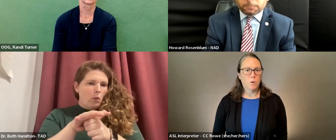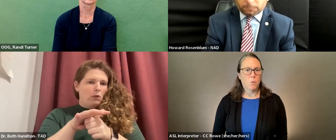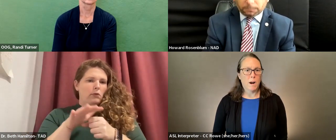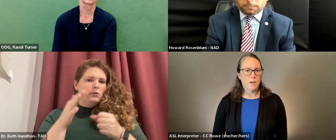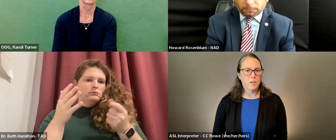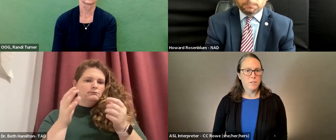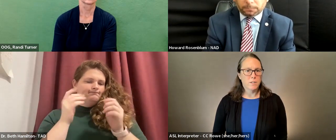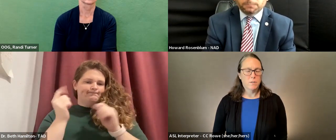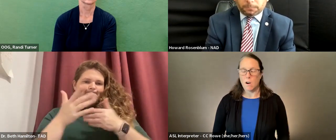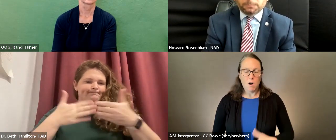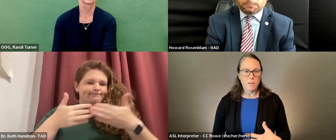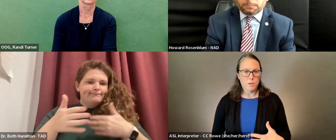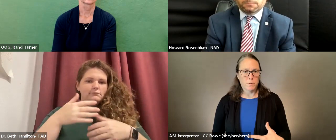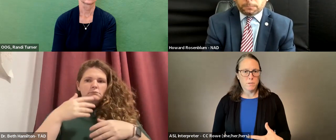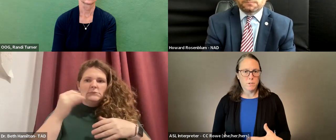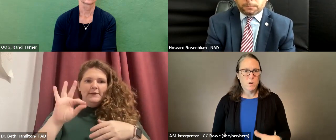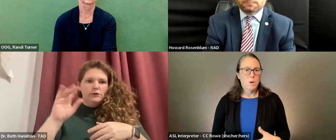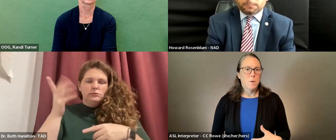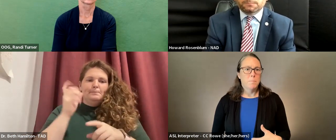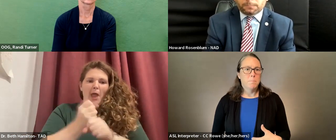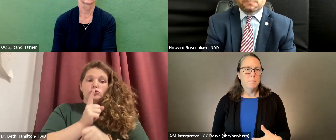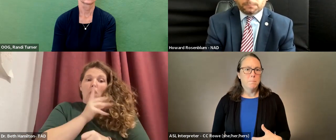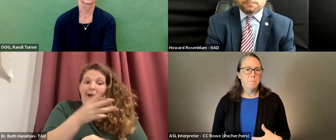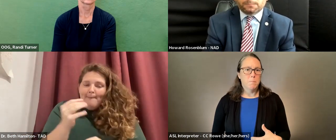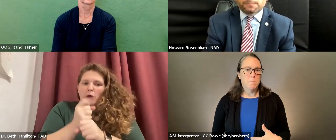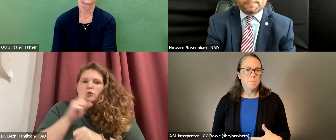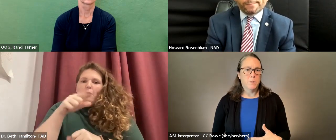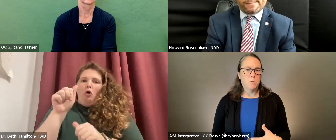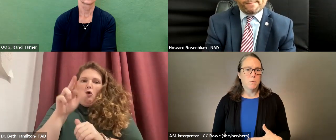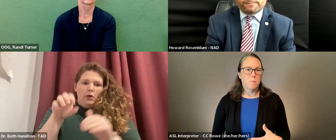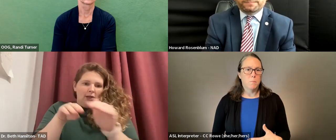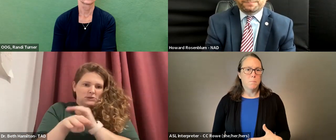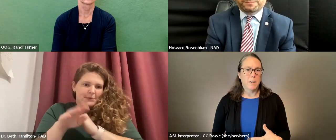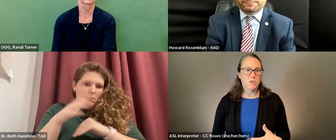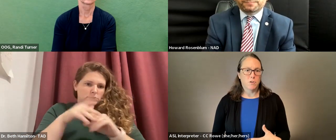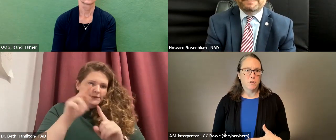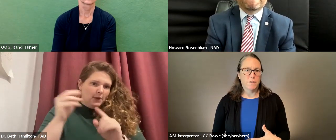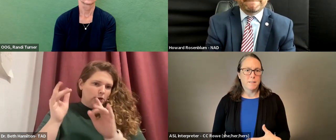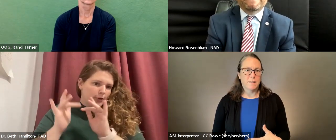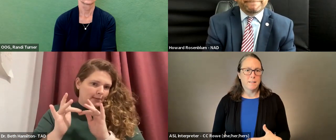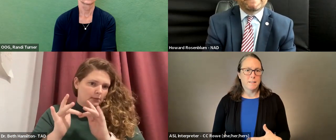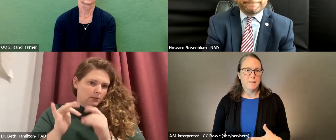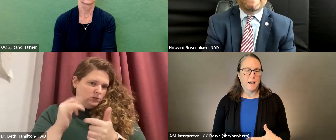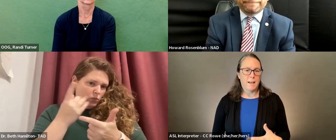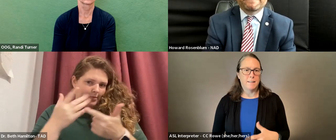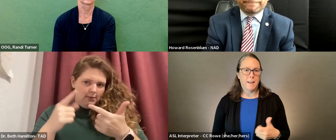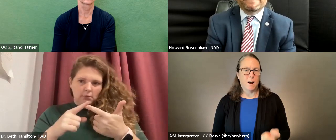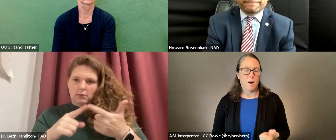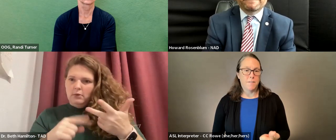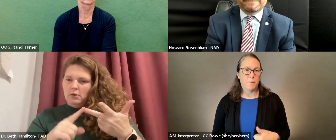we're working on that we have applied for. We also are looking to